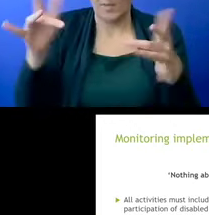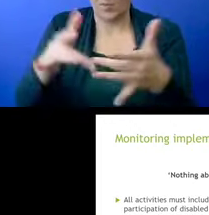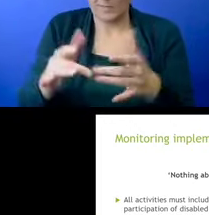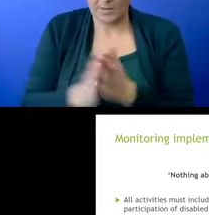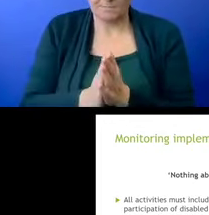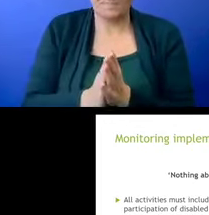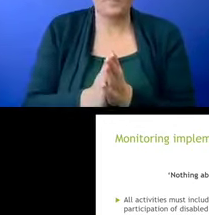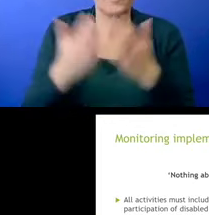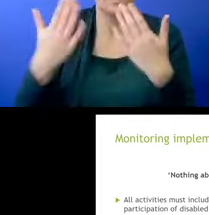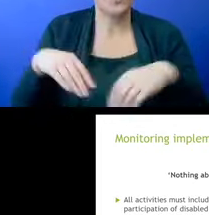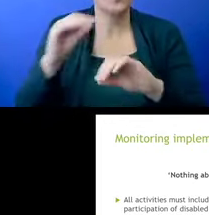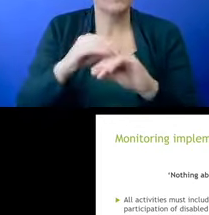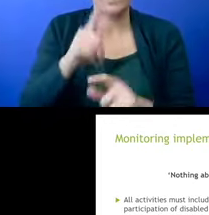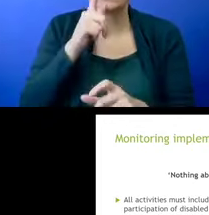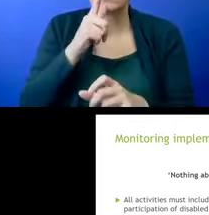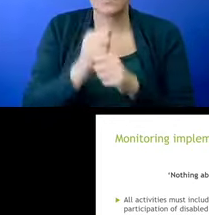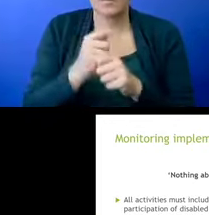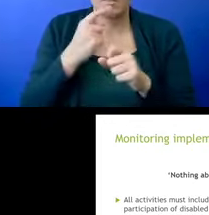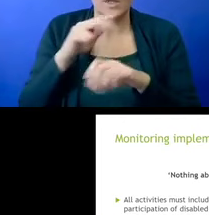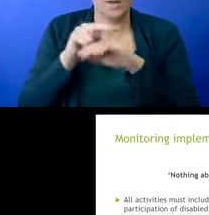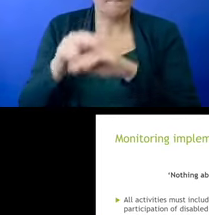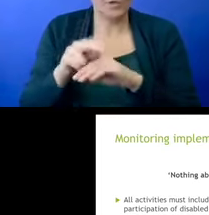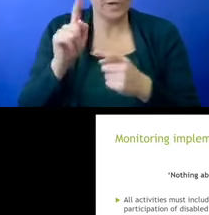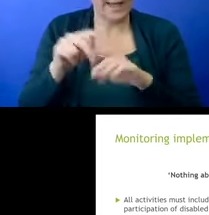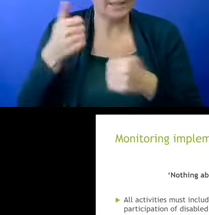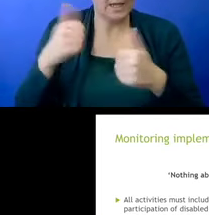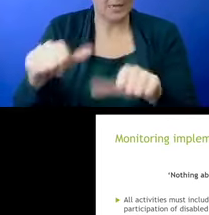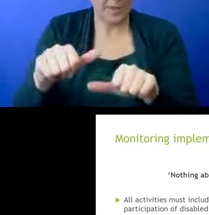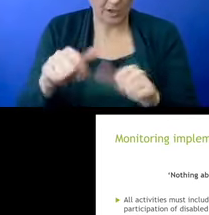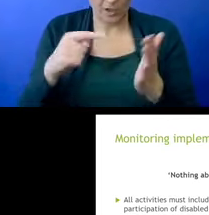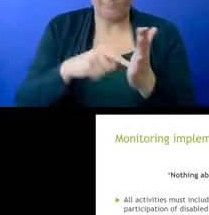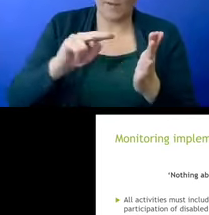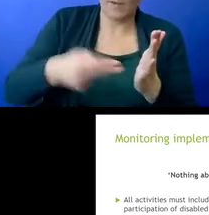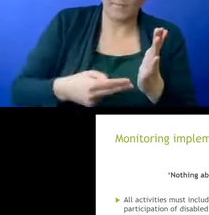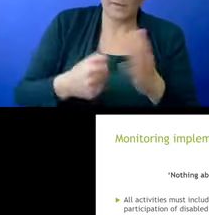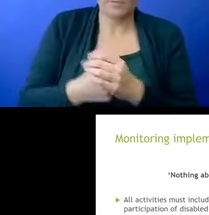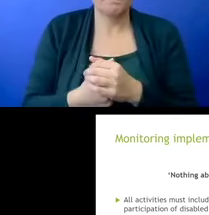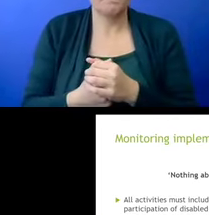Let's move on to monitoring and implementation of the Convention.